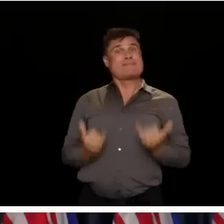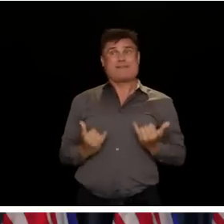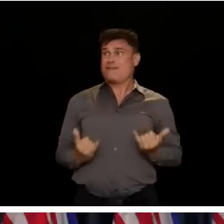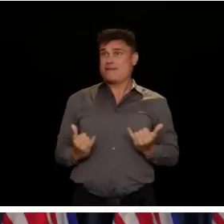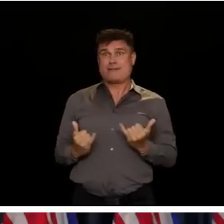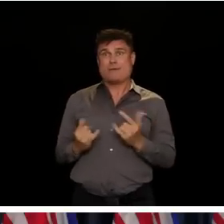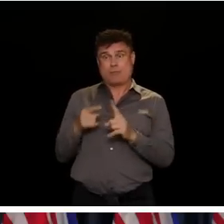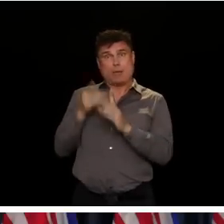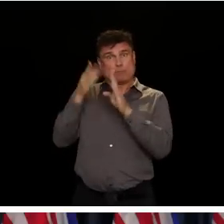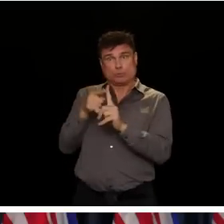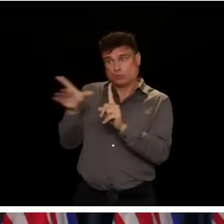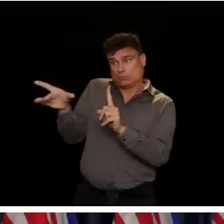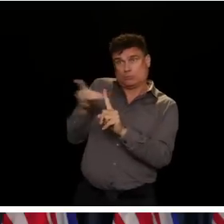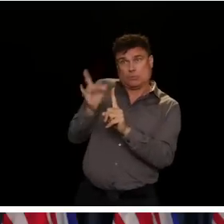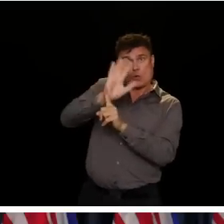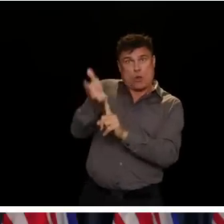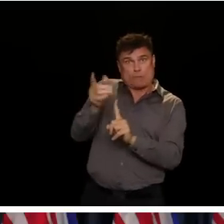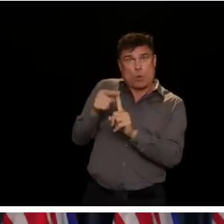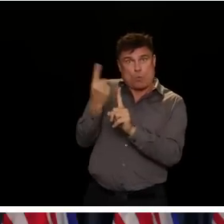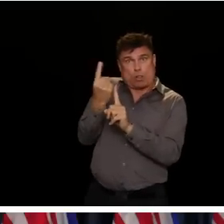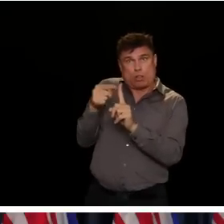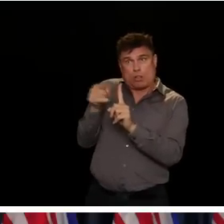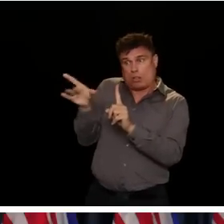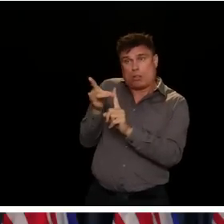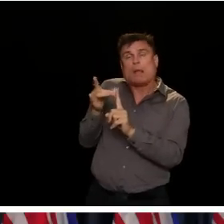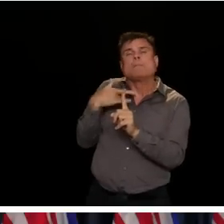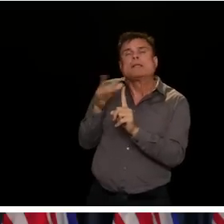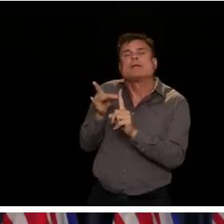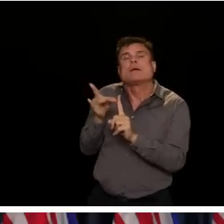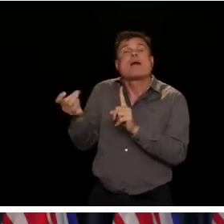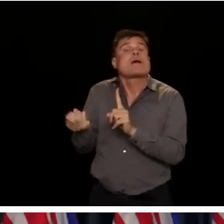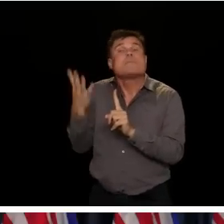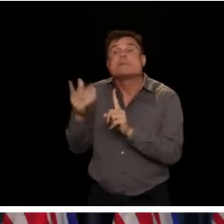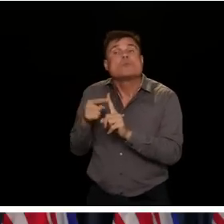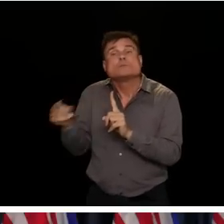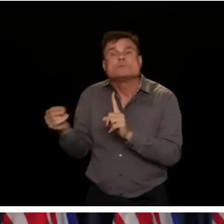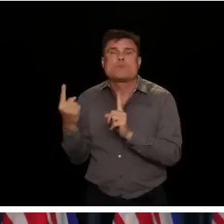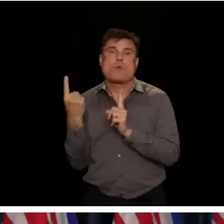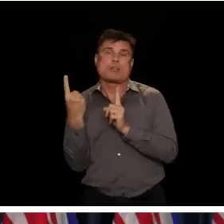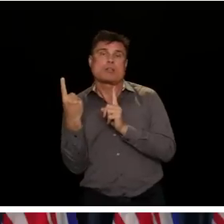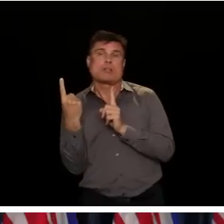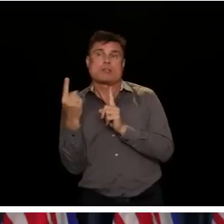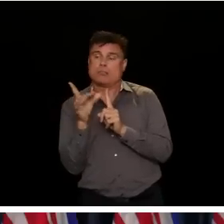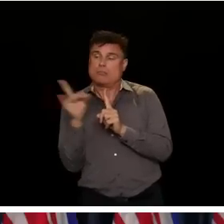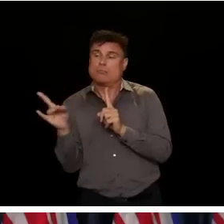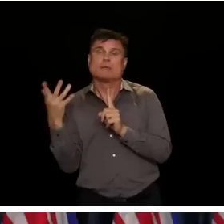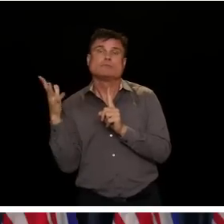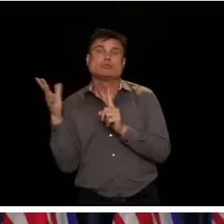That means not everybody transmits and most people don't transmit to anybody after they developed symptoms themselves.